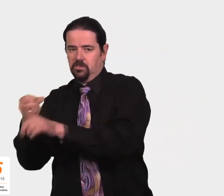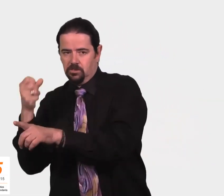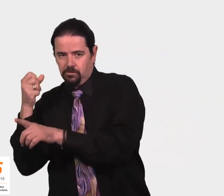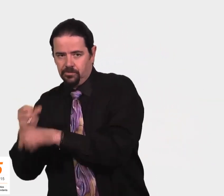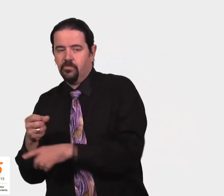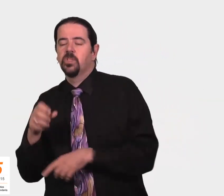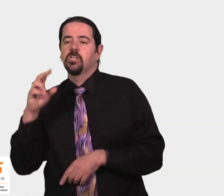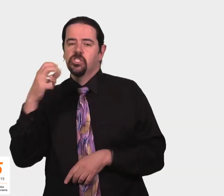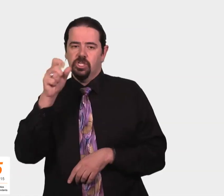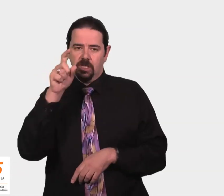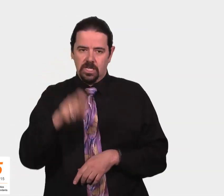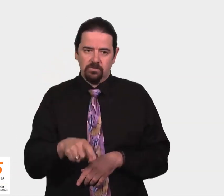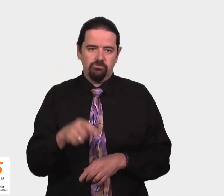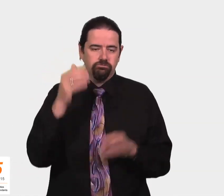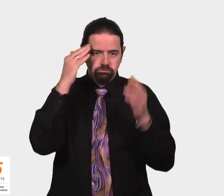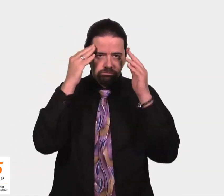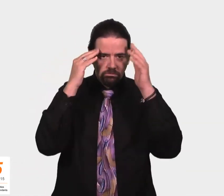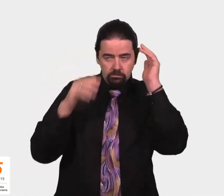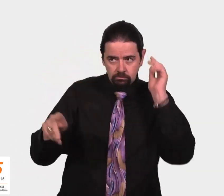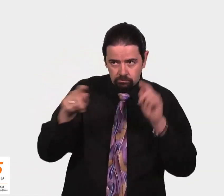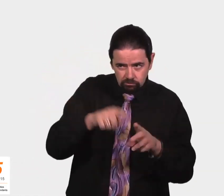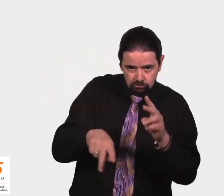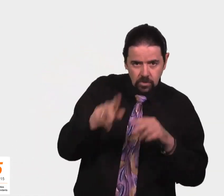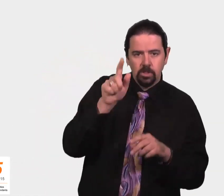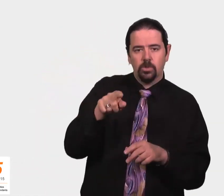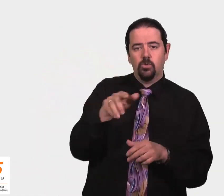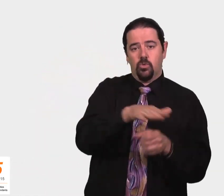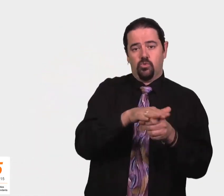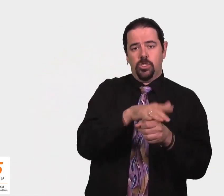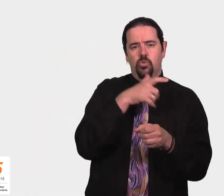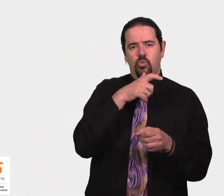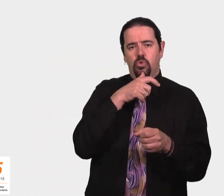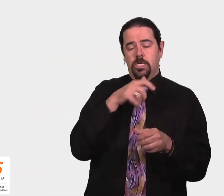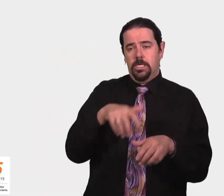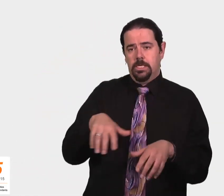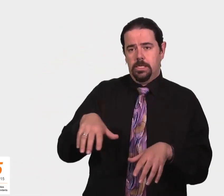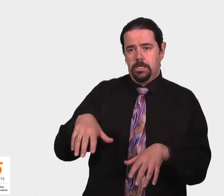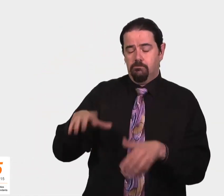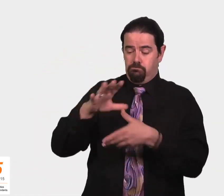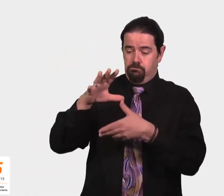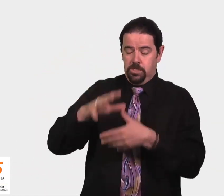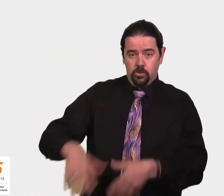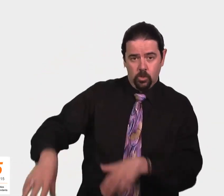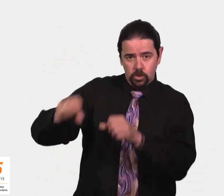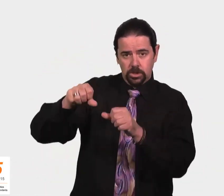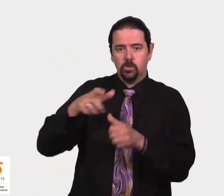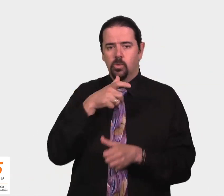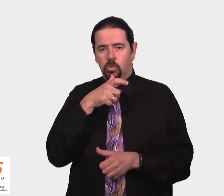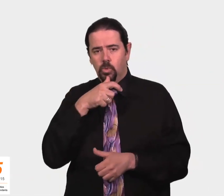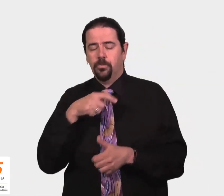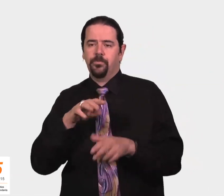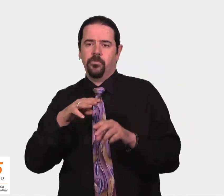CHS will be taking this into consideration in those regions where games are taking place.